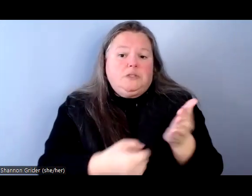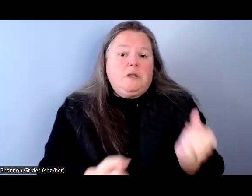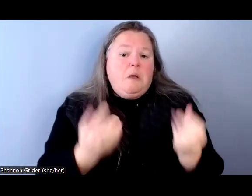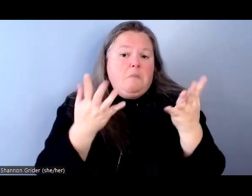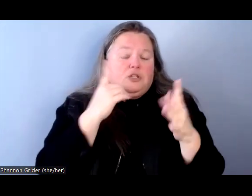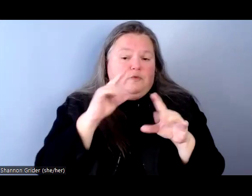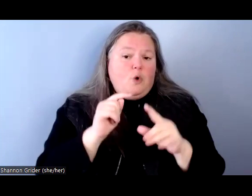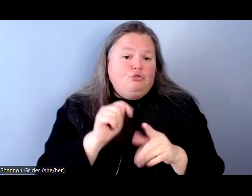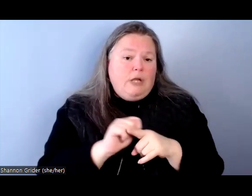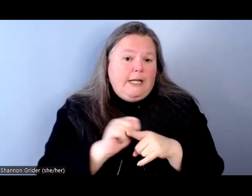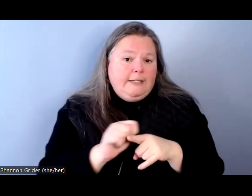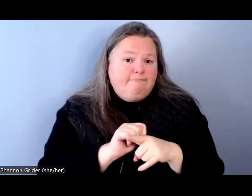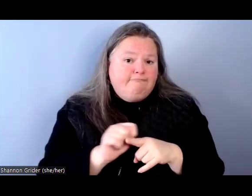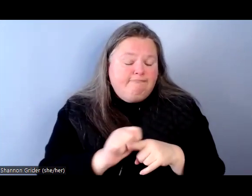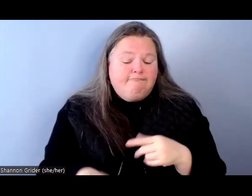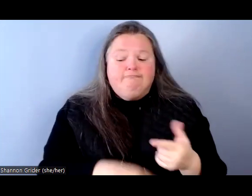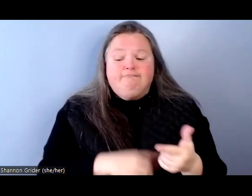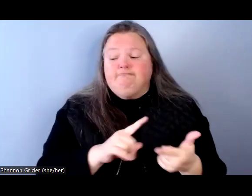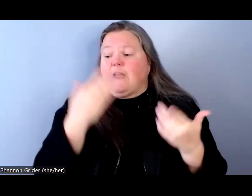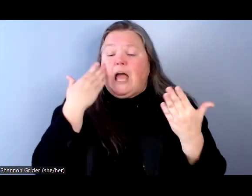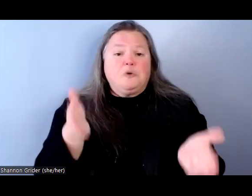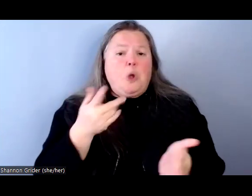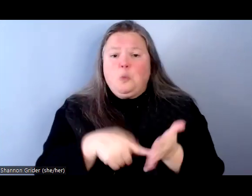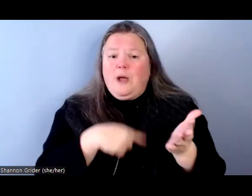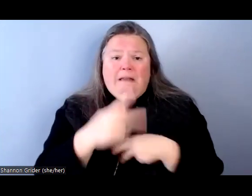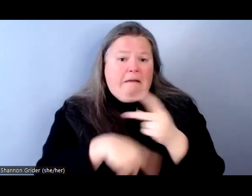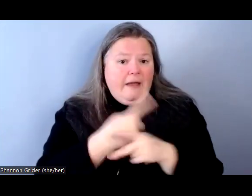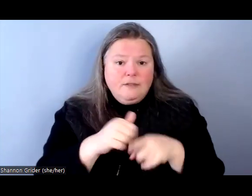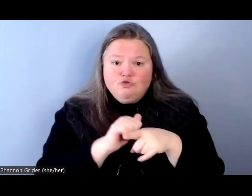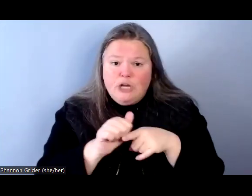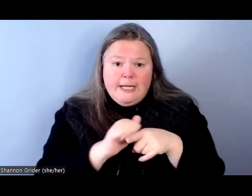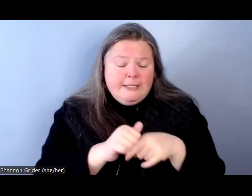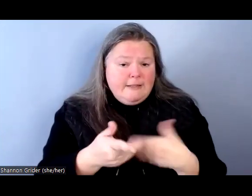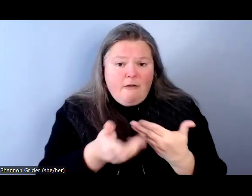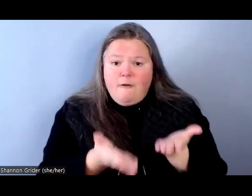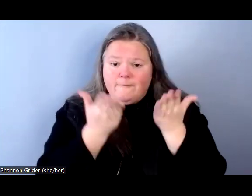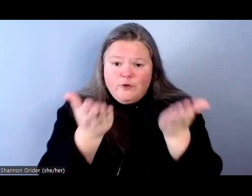the costs associated with their training, trainings offered,